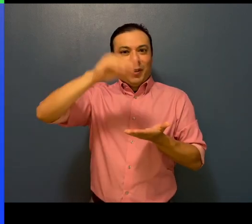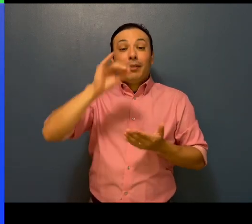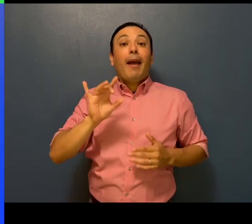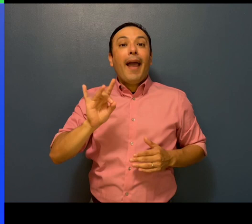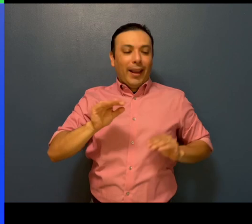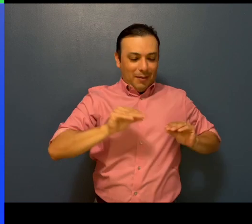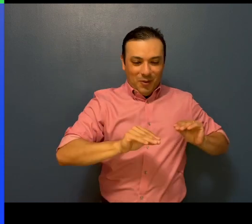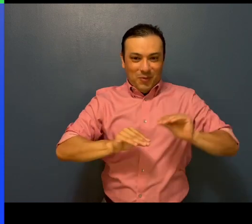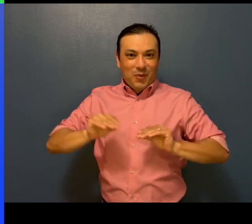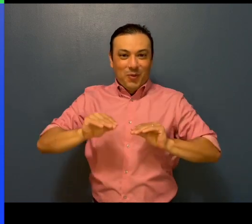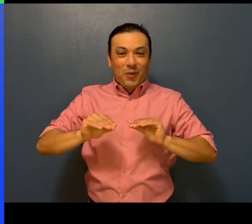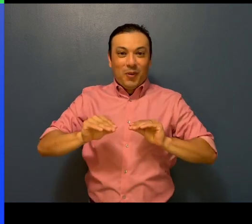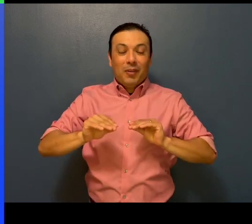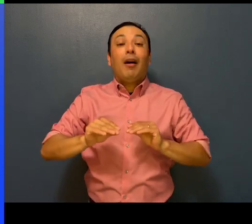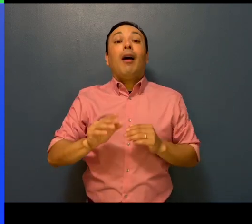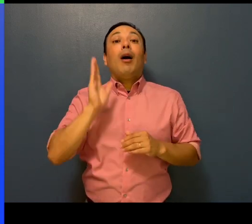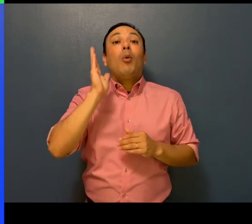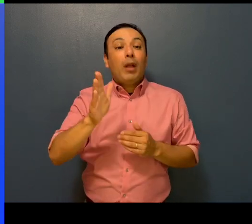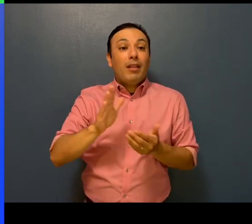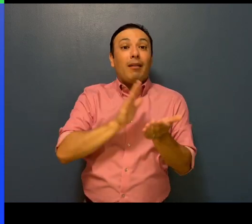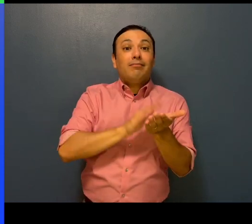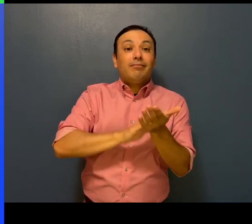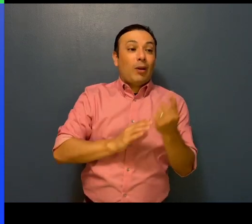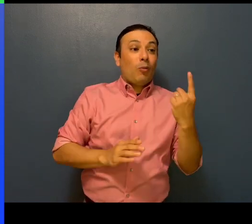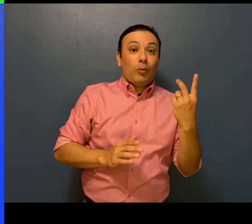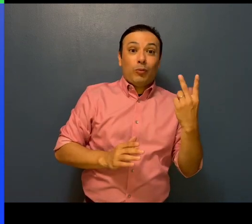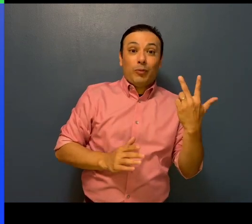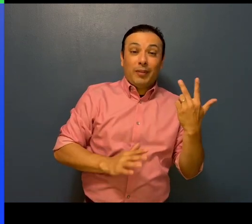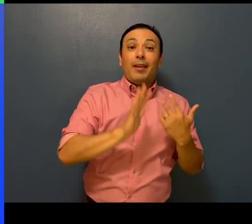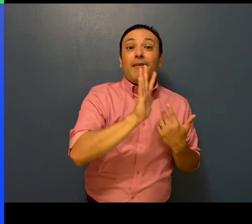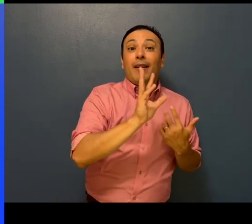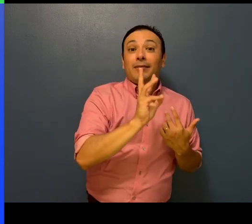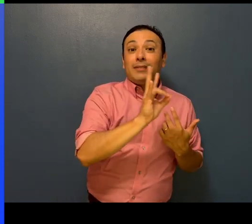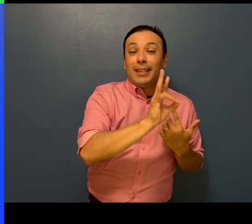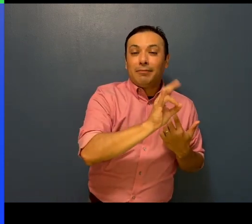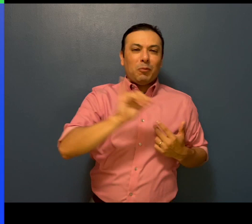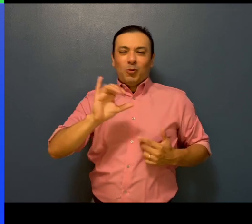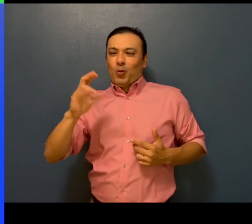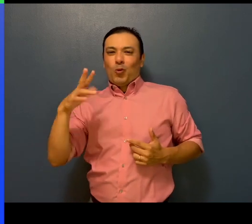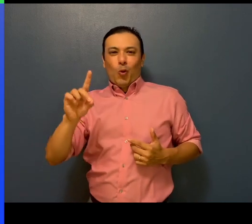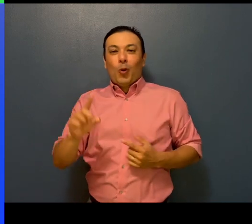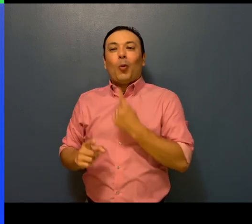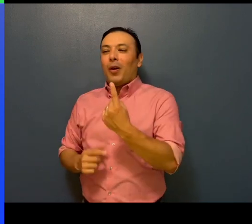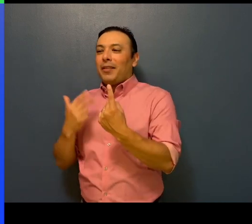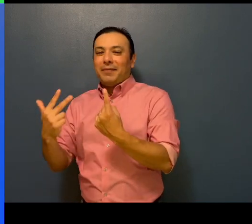using the 123 567 rhythm and the chord beat timing on 1, 3, 5, and 7.